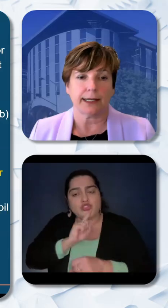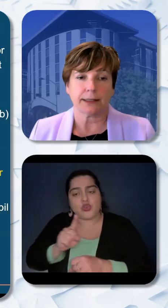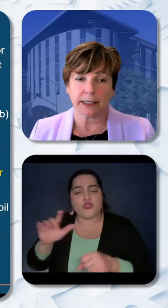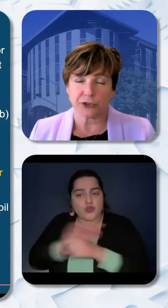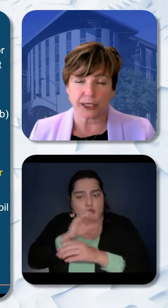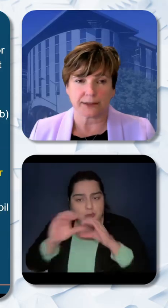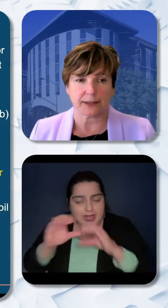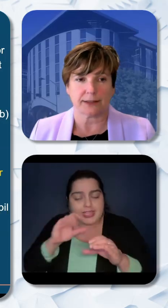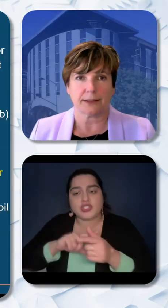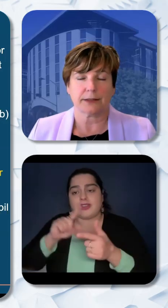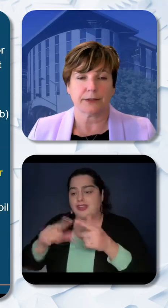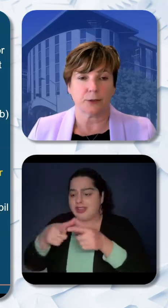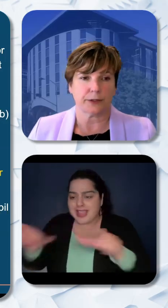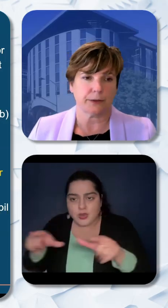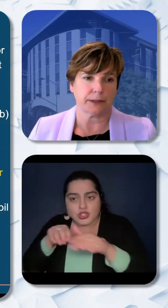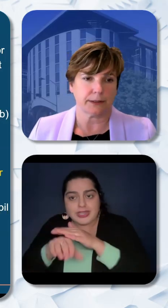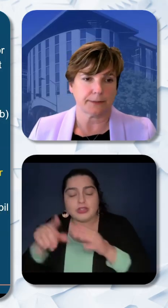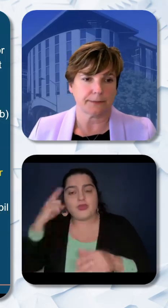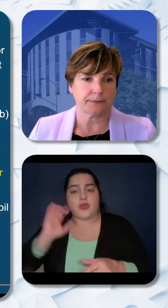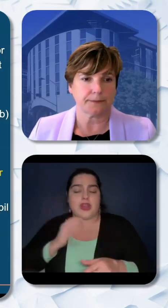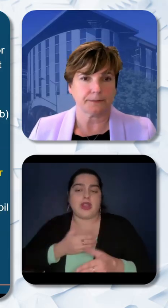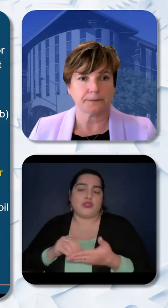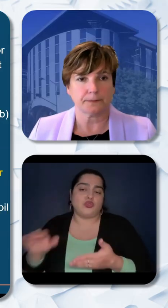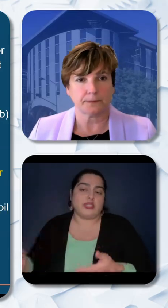and language access to our students.